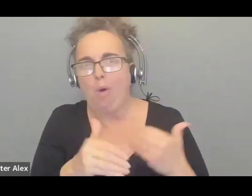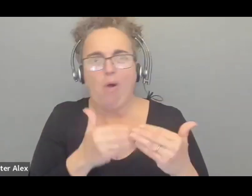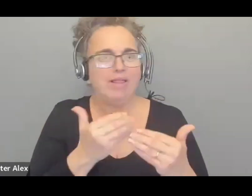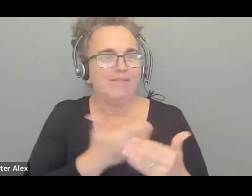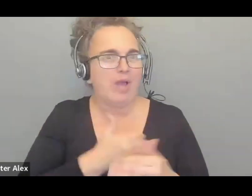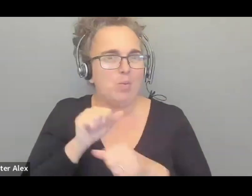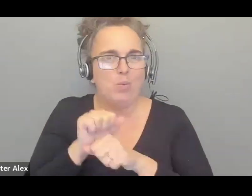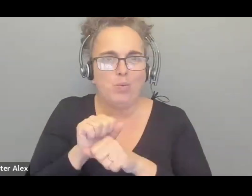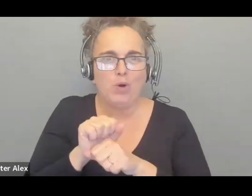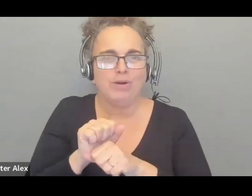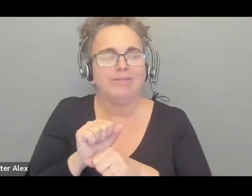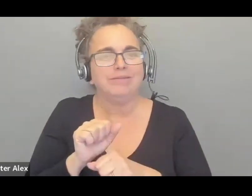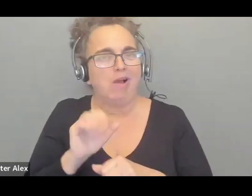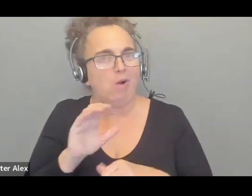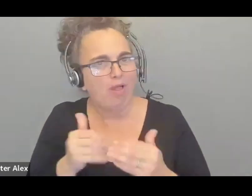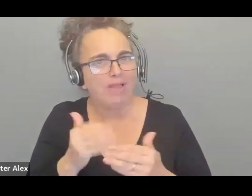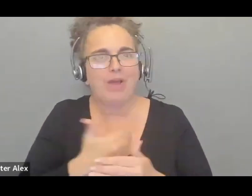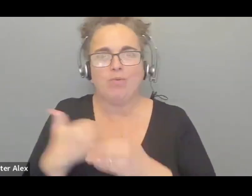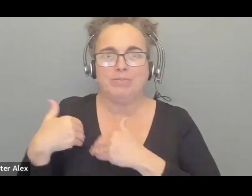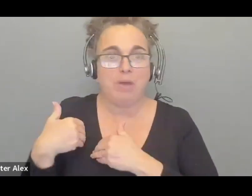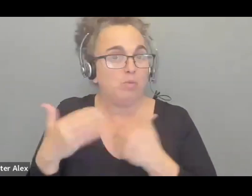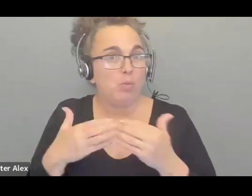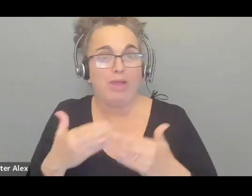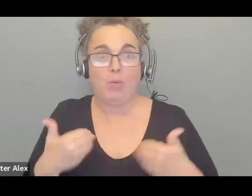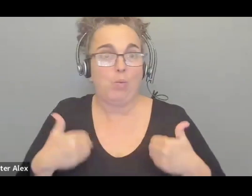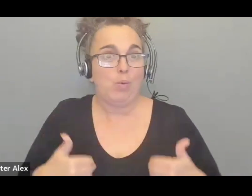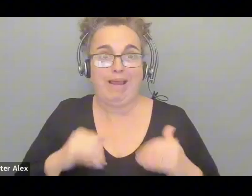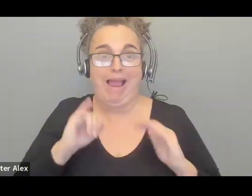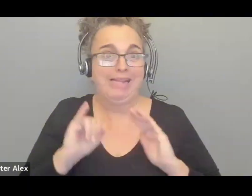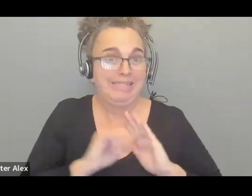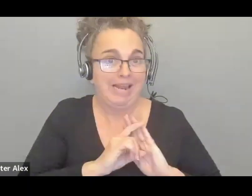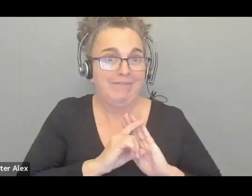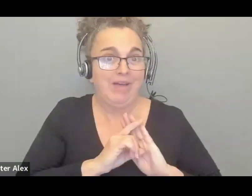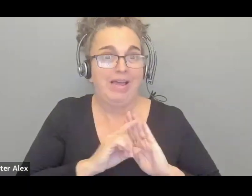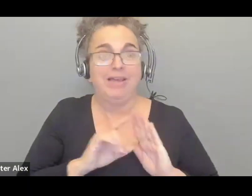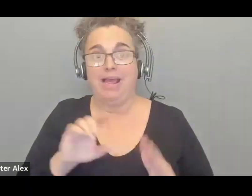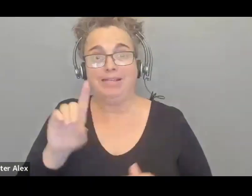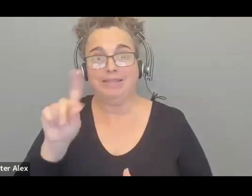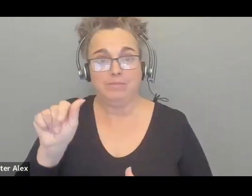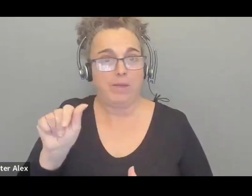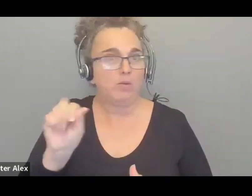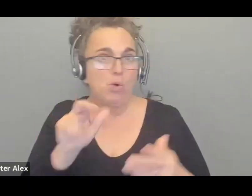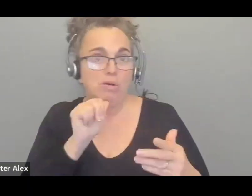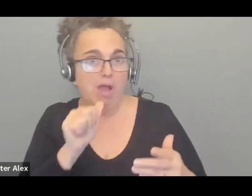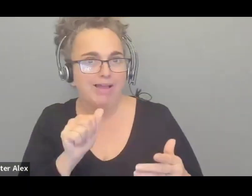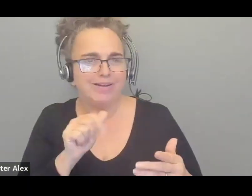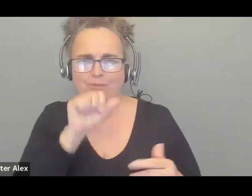whether we identify as disabled right now or not. So I really love, really love these answers.